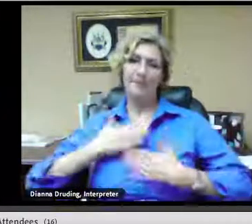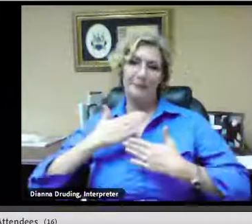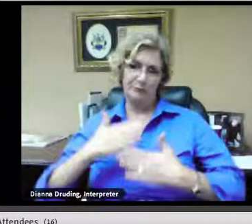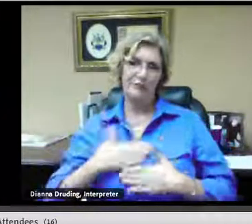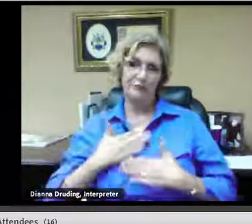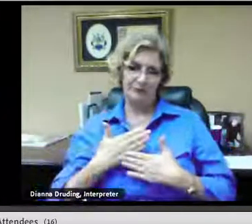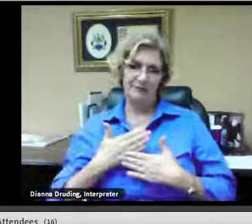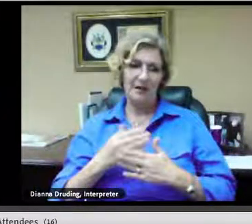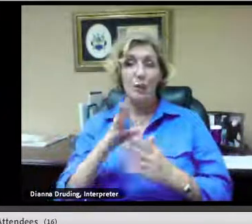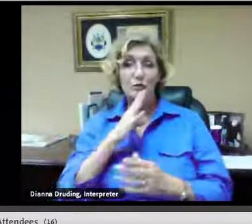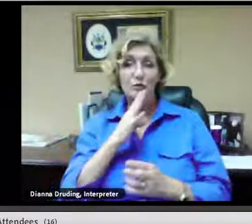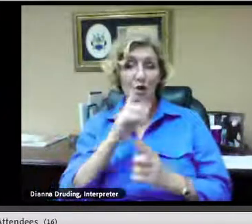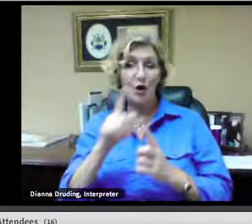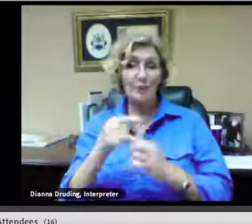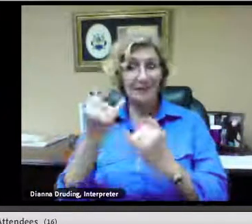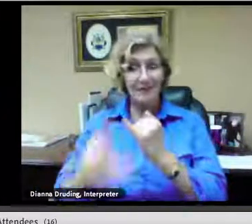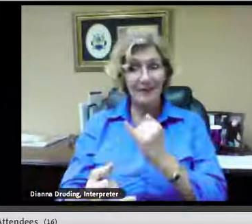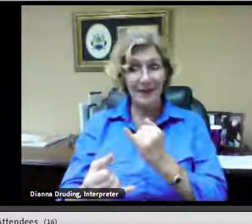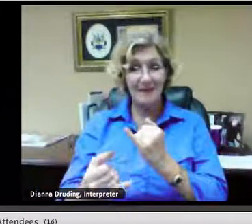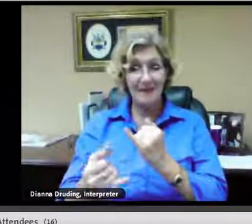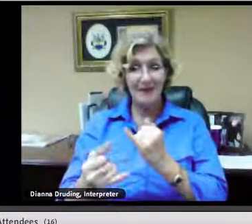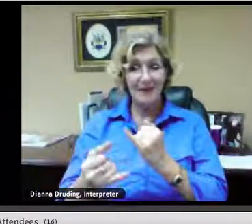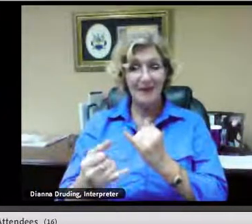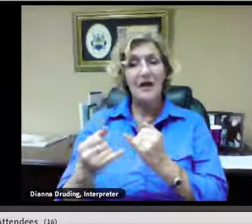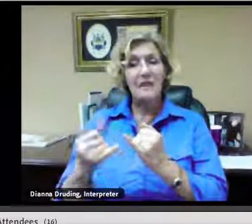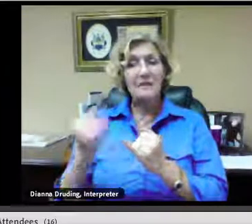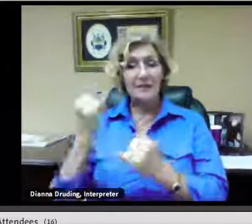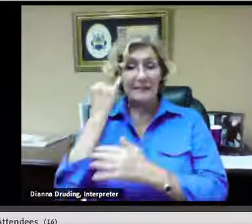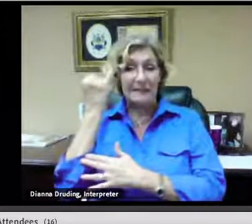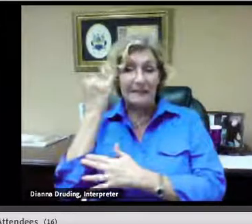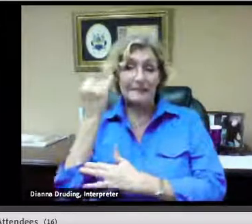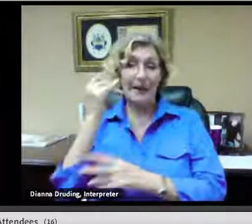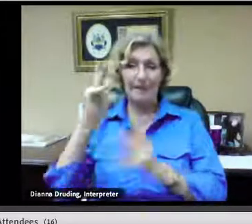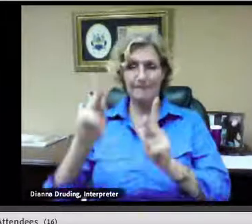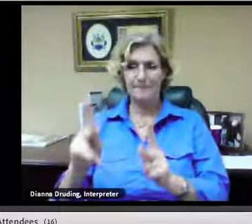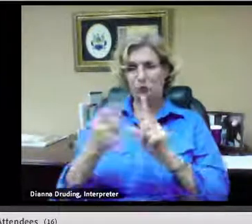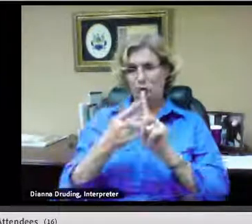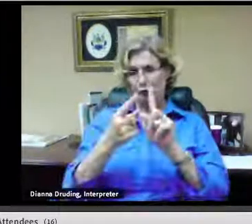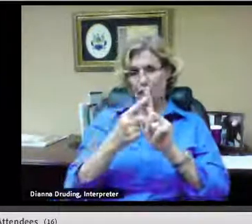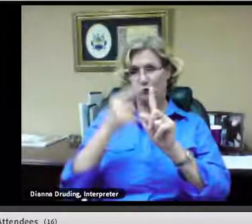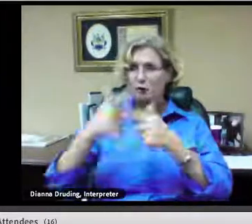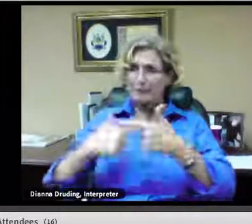about the idea of person-first language and a little bit about plain language. You know, what is it...